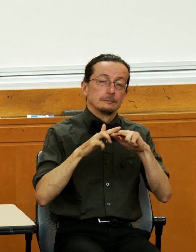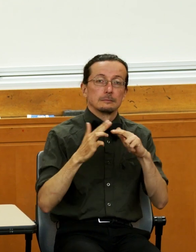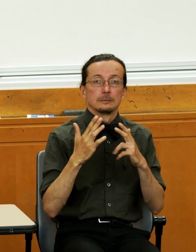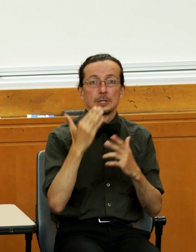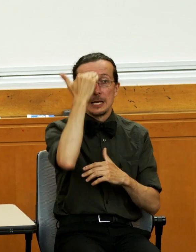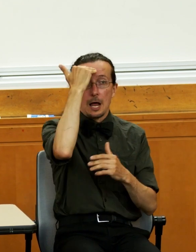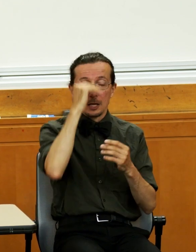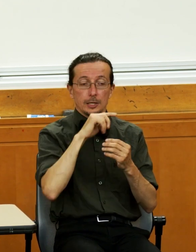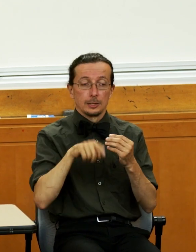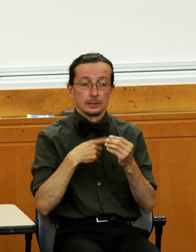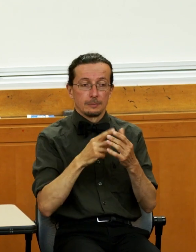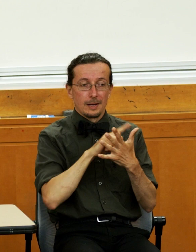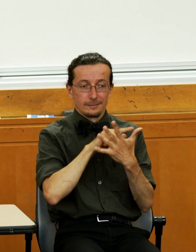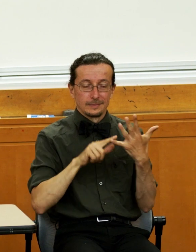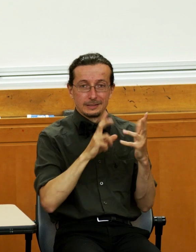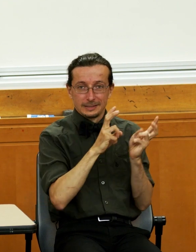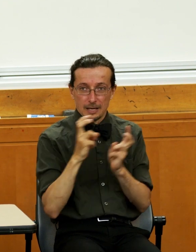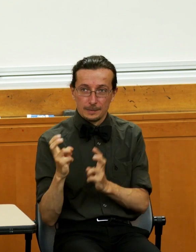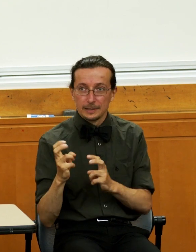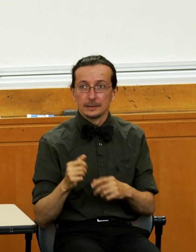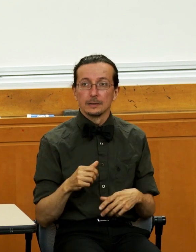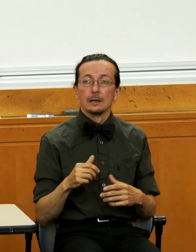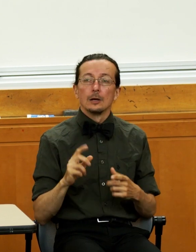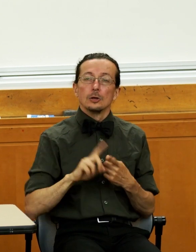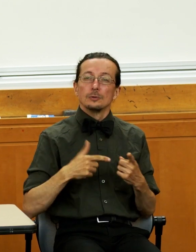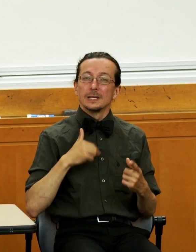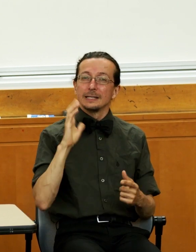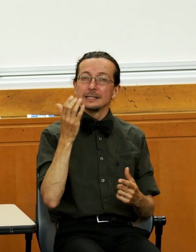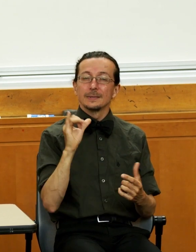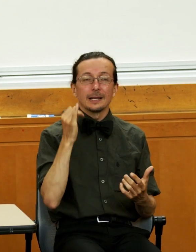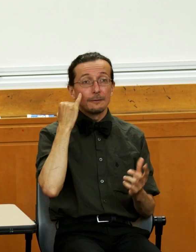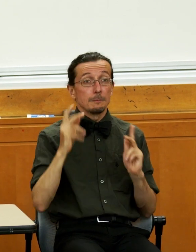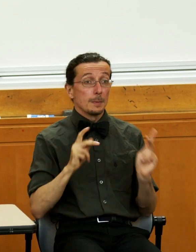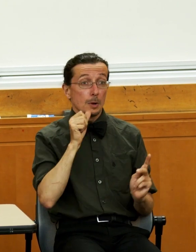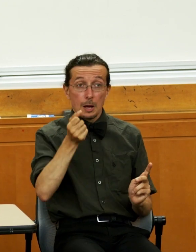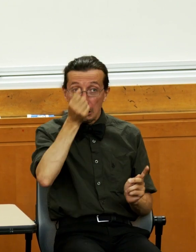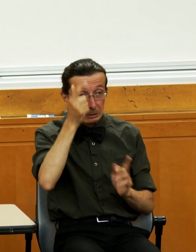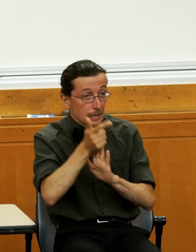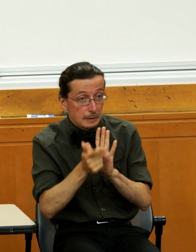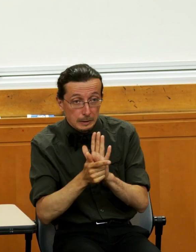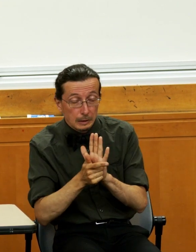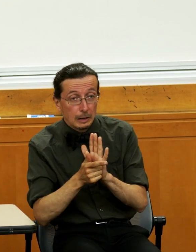unless a lot of people understand what the law is and what it says and what it doesn't, it's